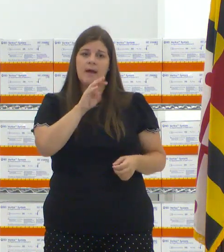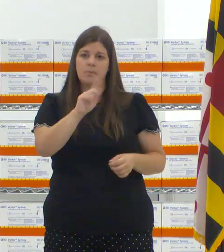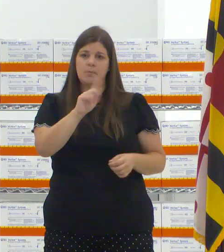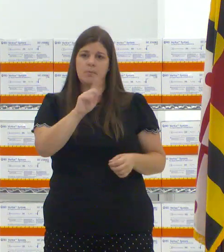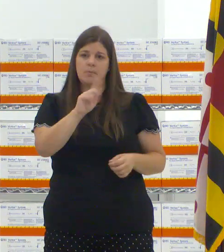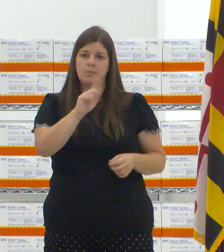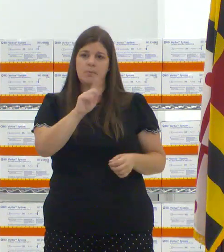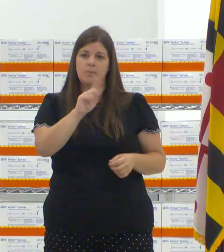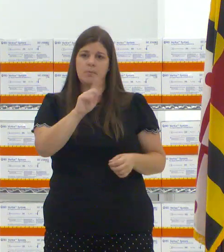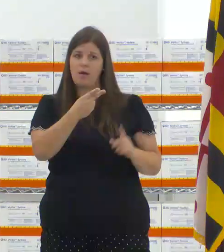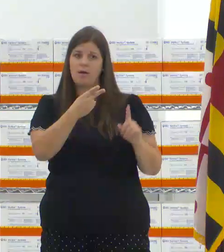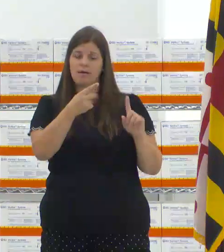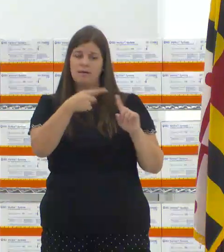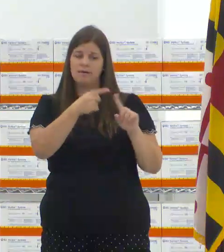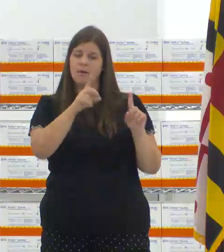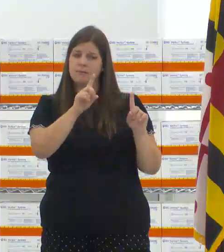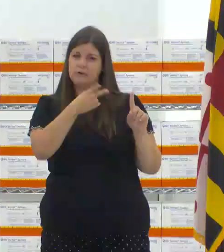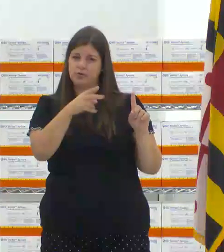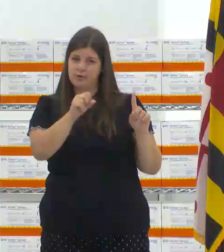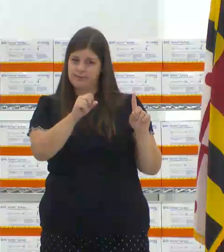[indiscernible] SPEAKER: So Dr.